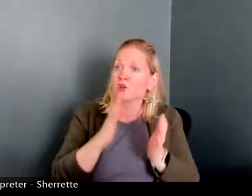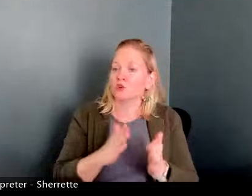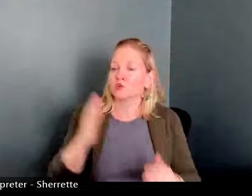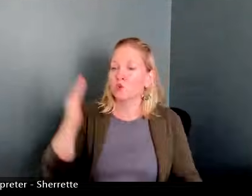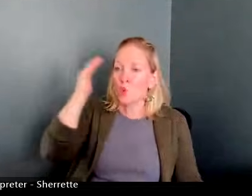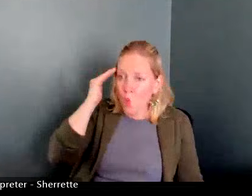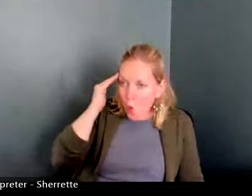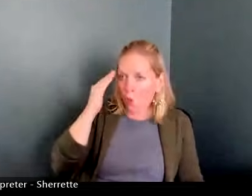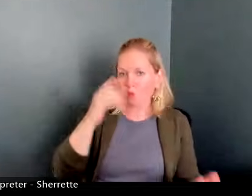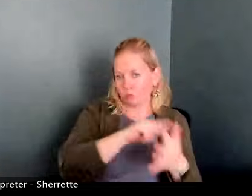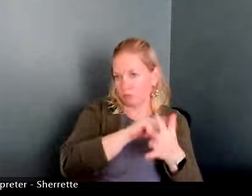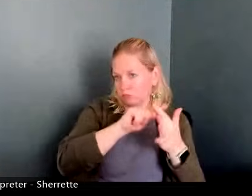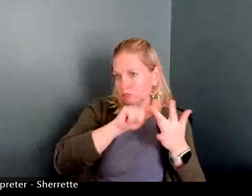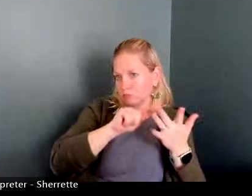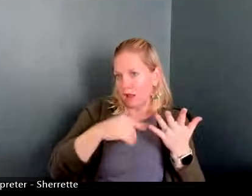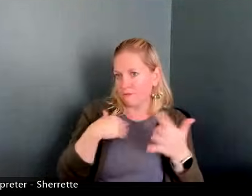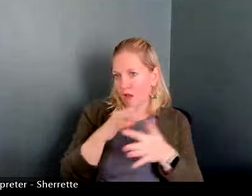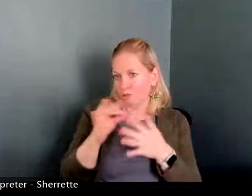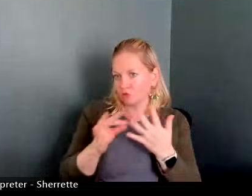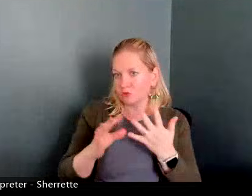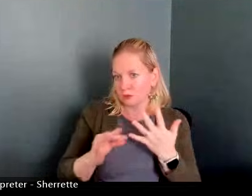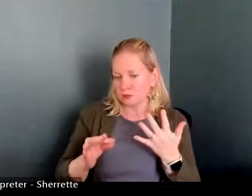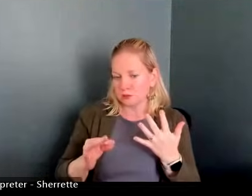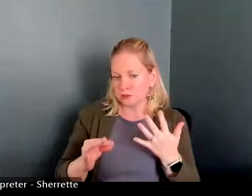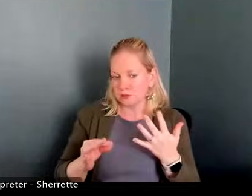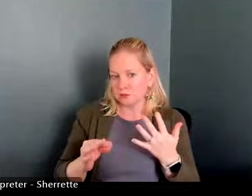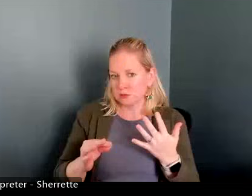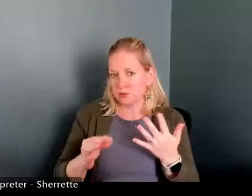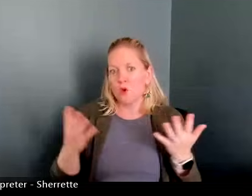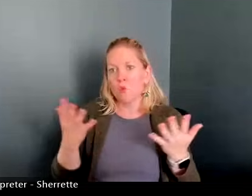you know, truly have made available to the patients who need it, because they